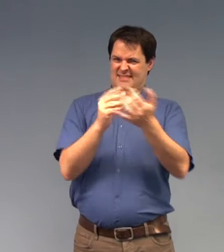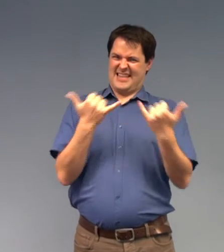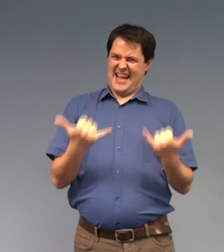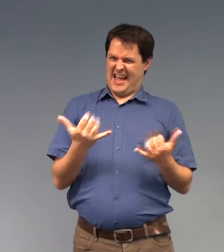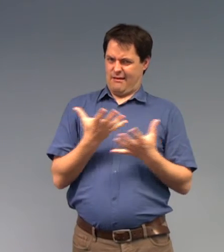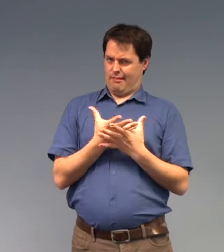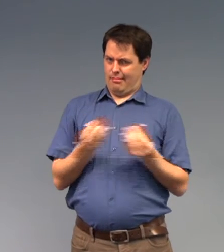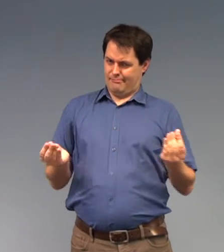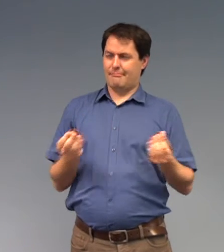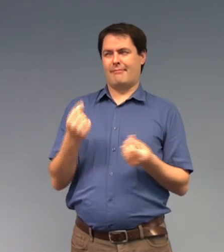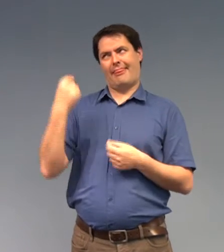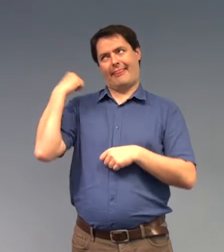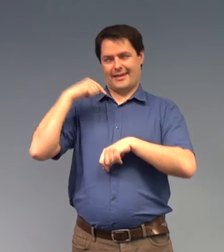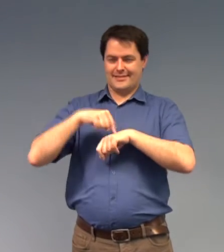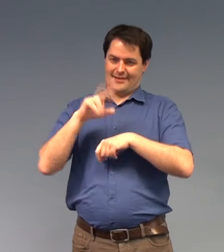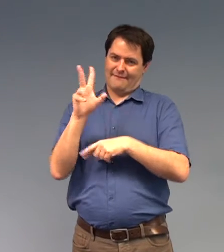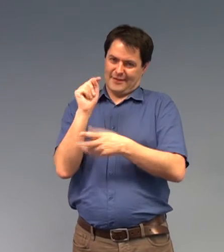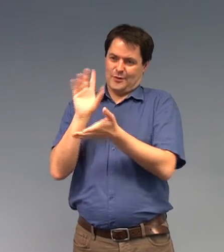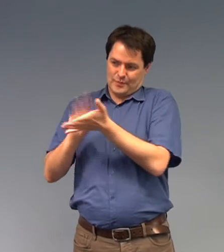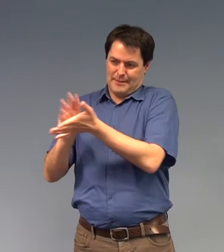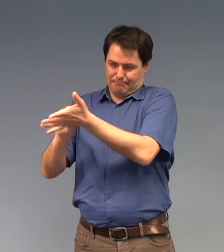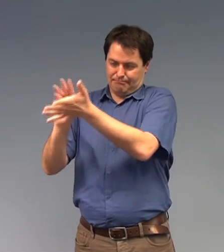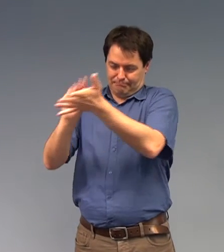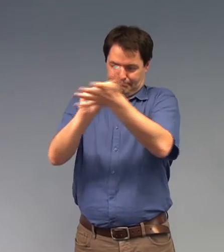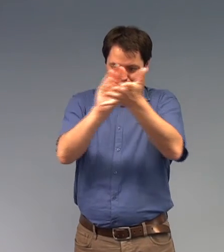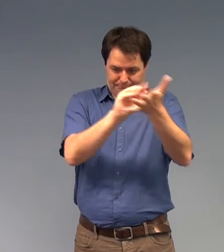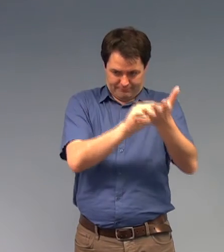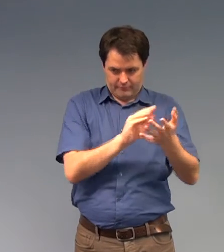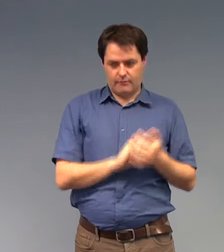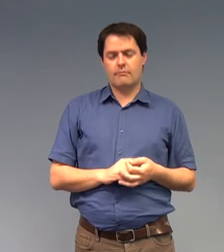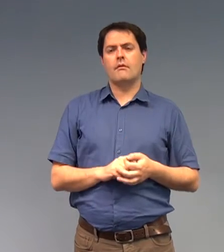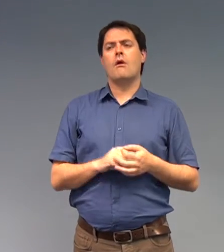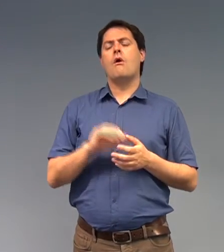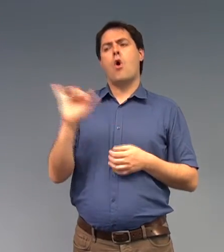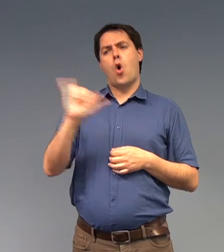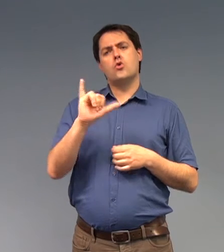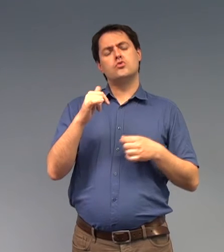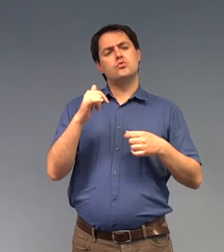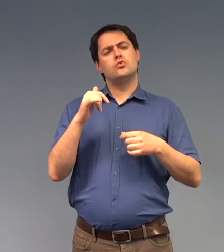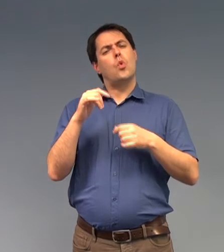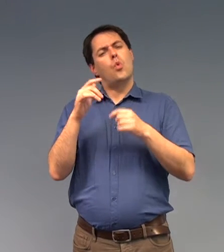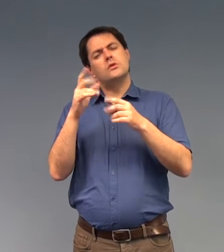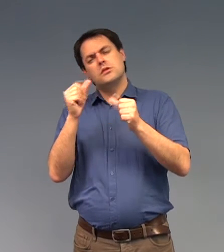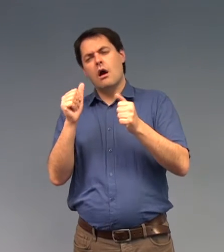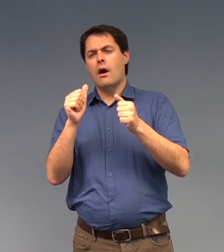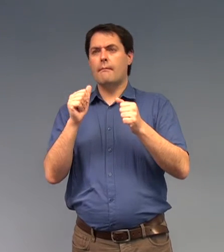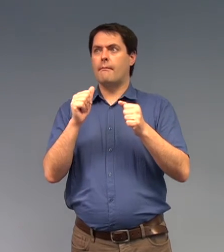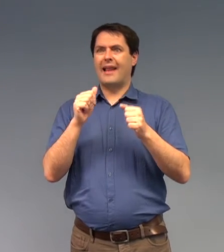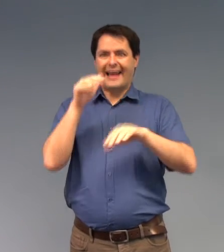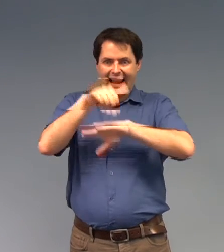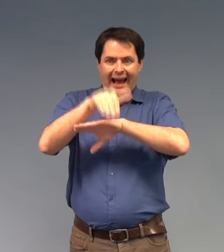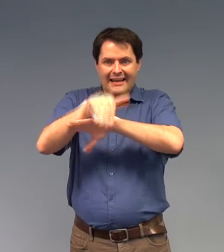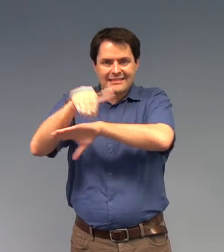And at the time of undertaking my Ph.D., I recorded them via videotape